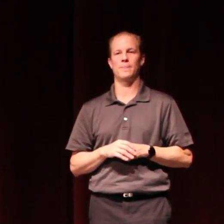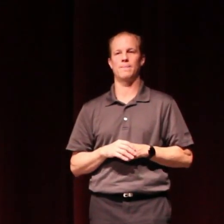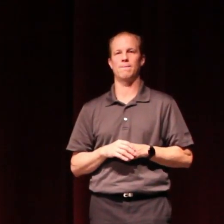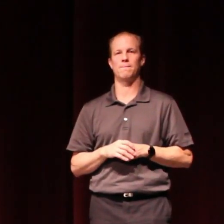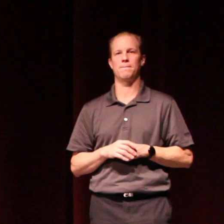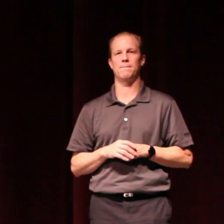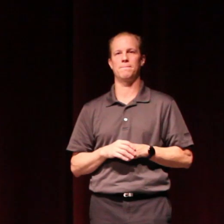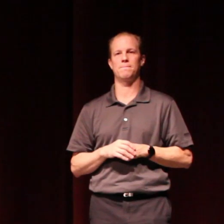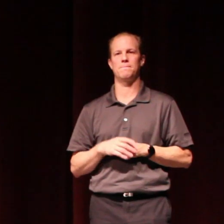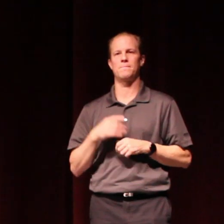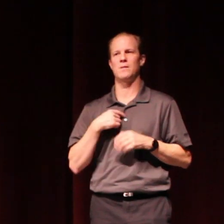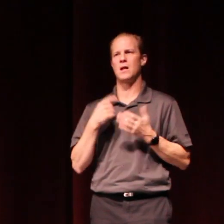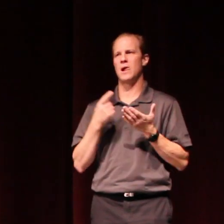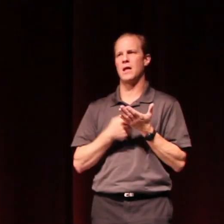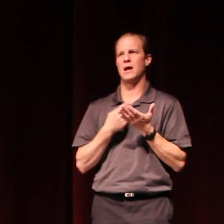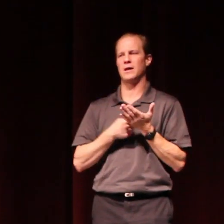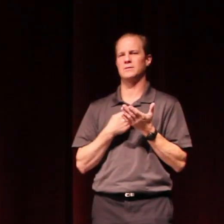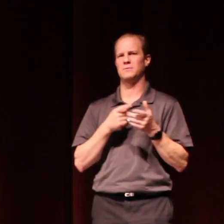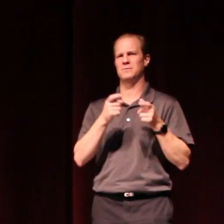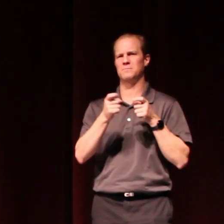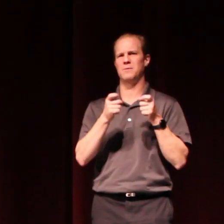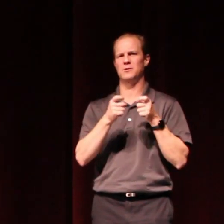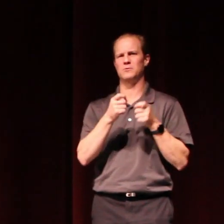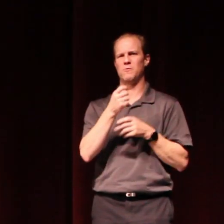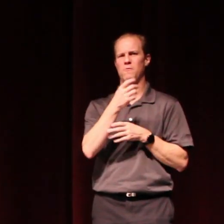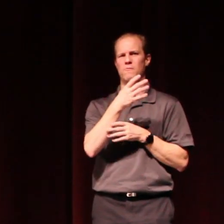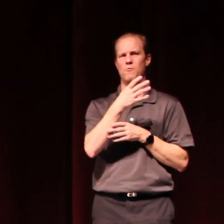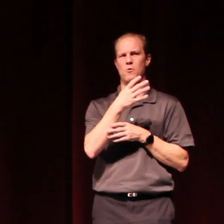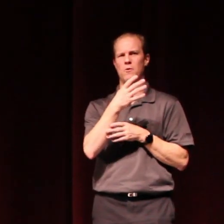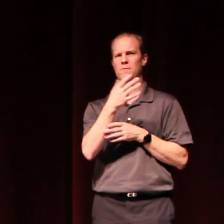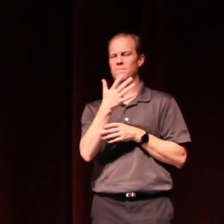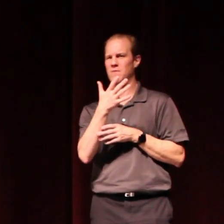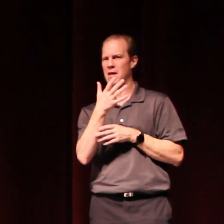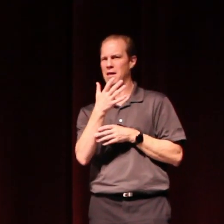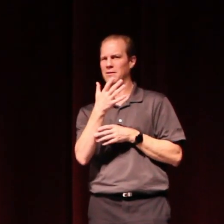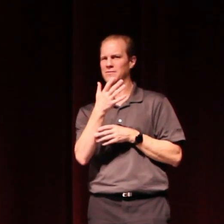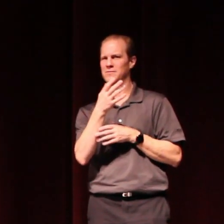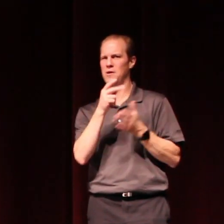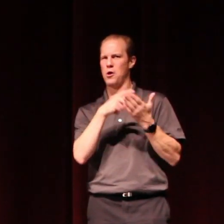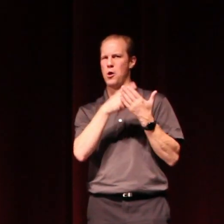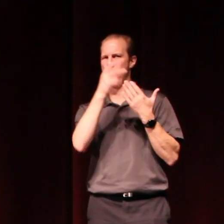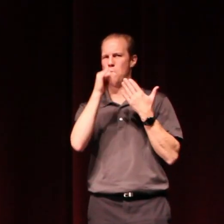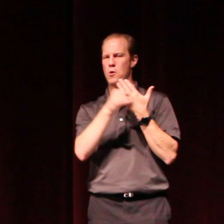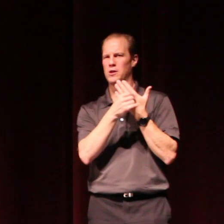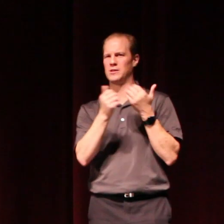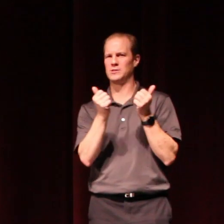I sometimes manage four and five projects with 35 or more engineers and technical staff in any